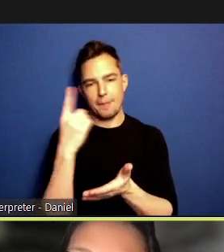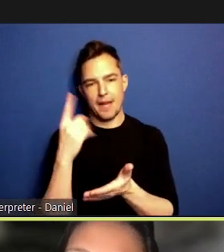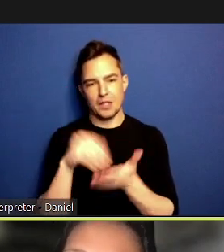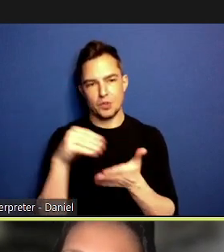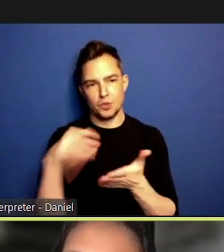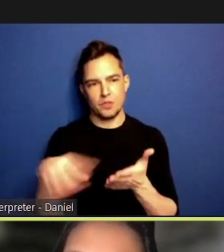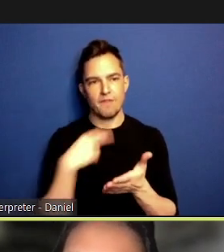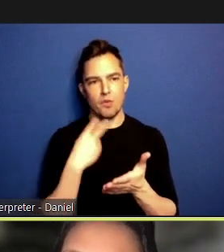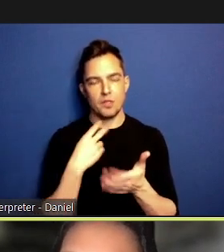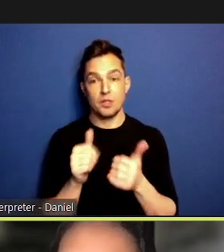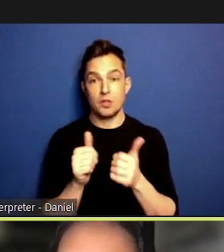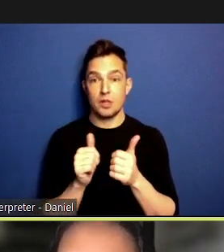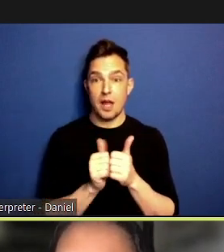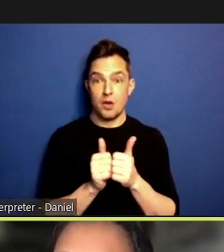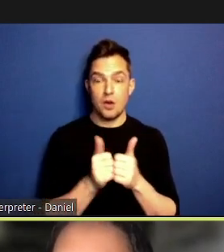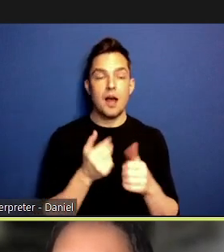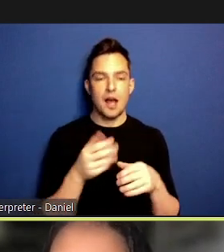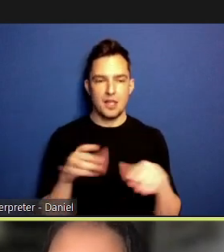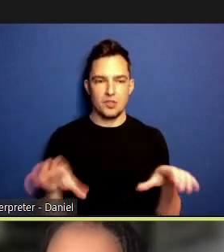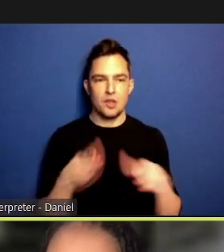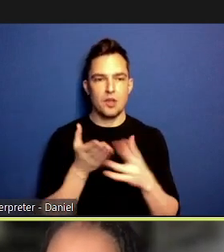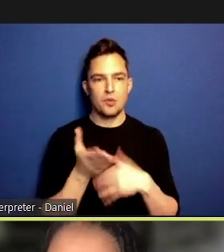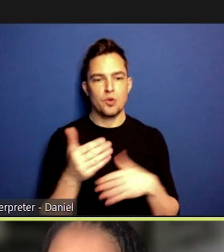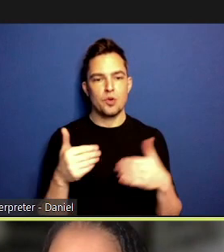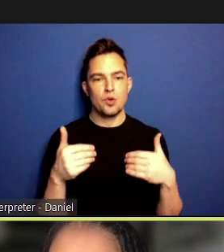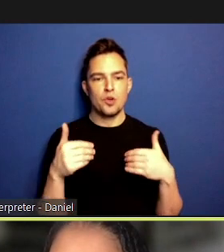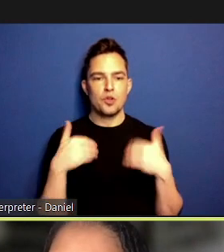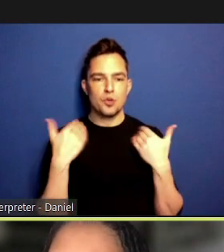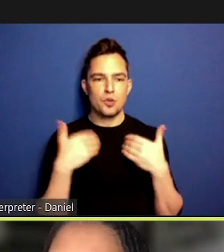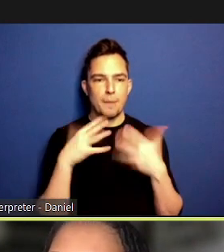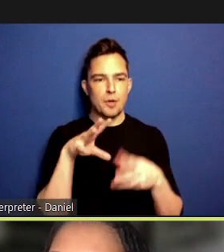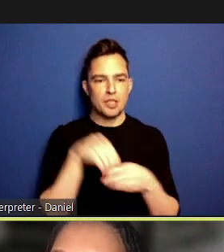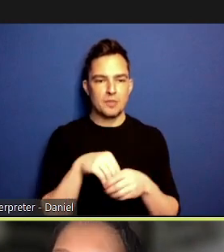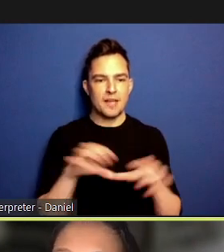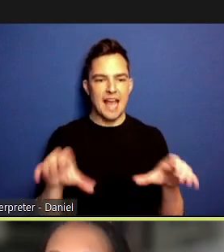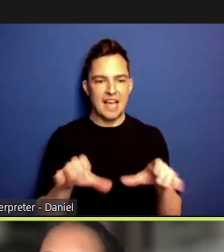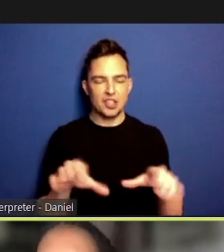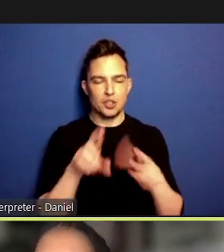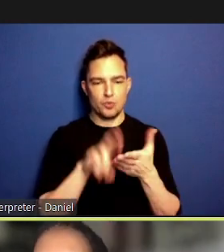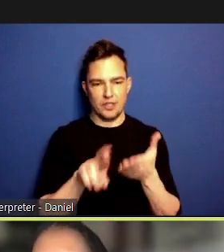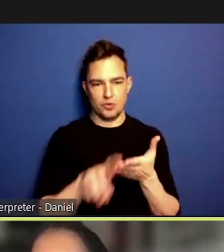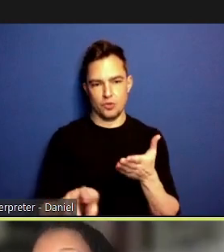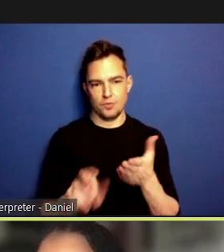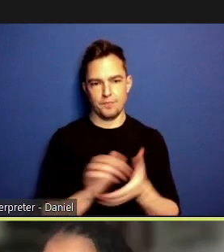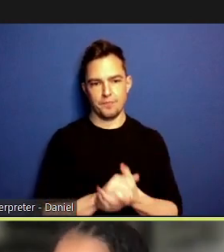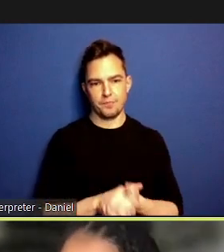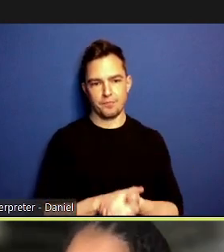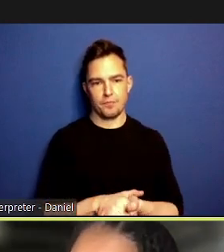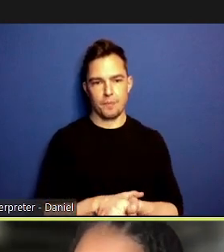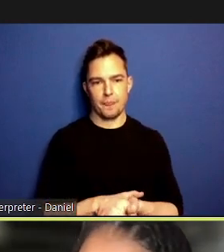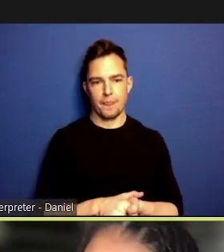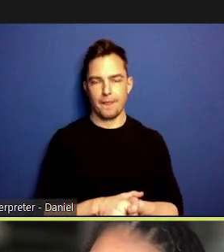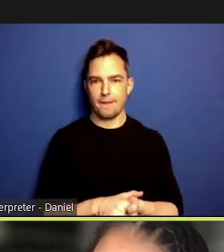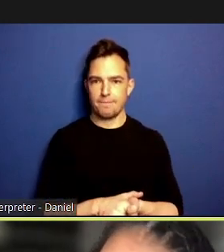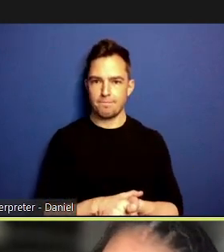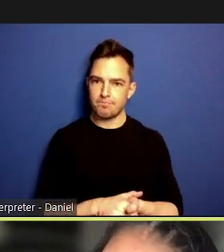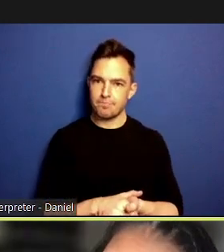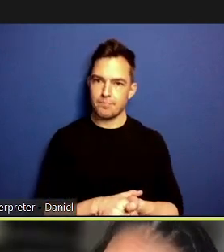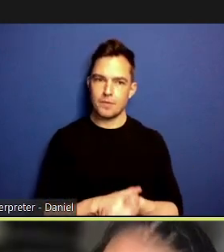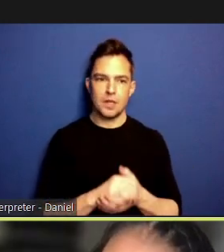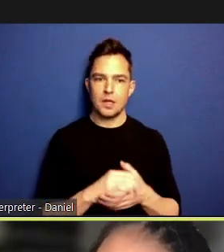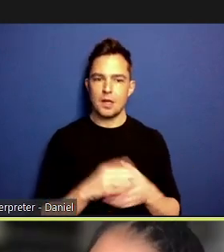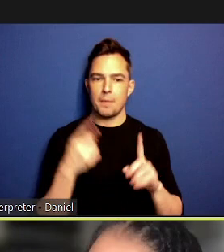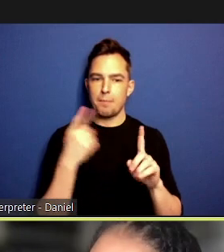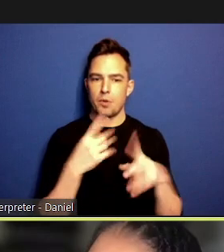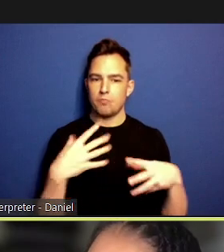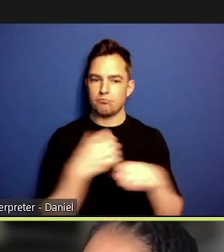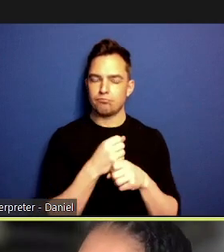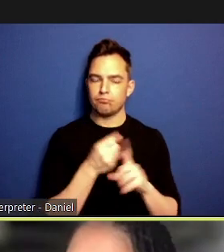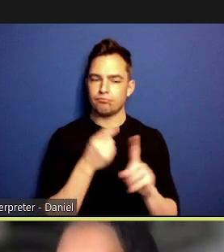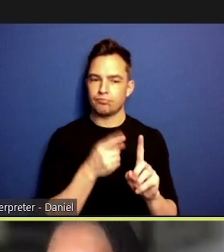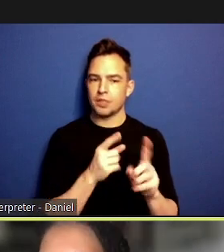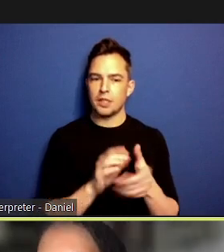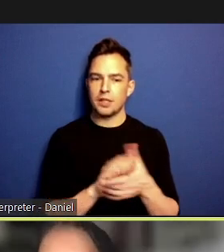youth participatory action research. So for me, you know, YPAR, in short, engages in this